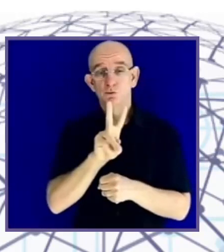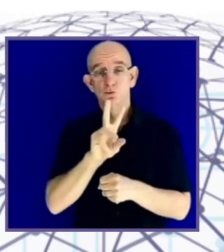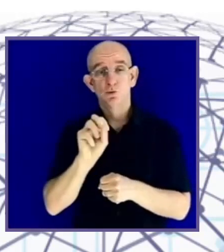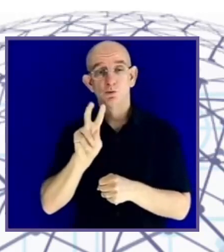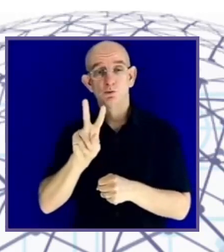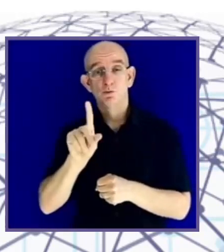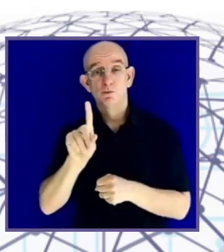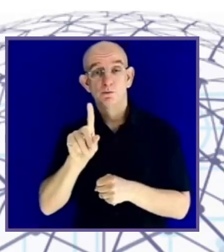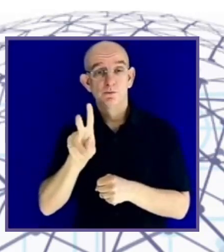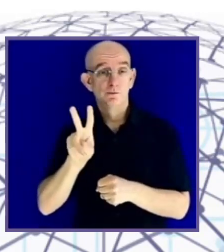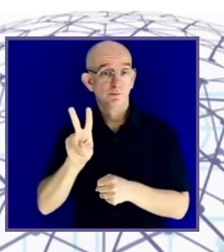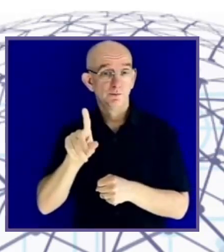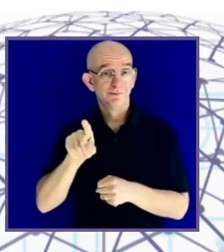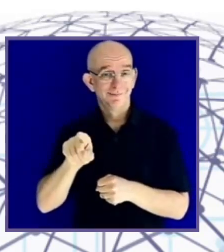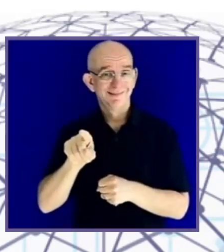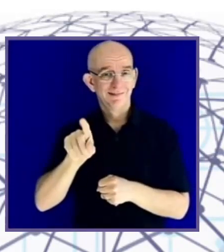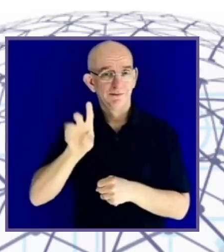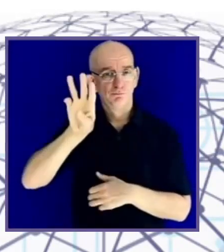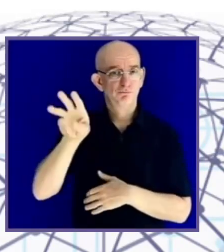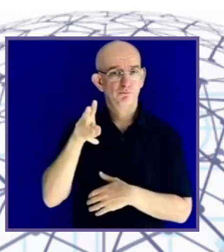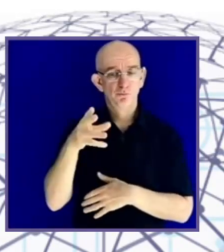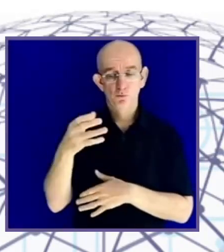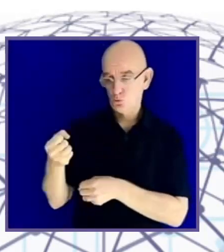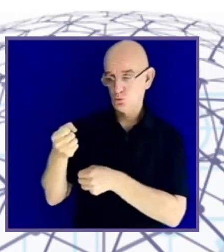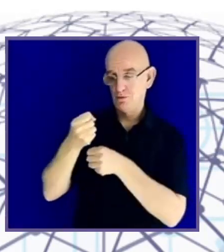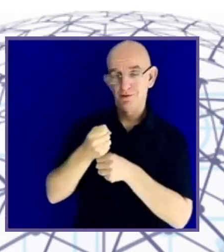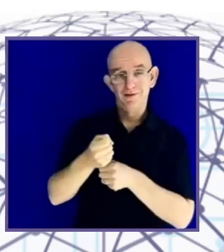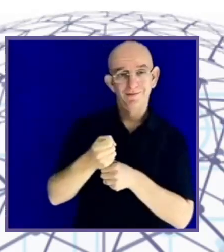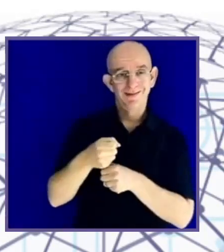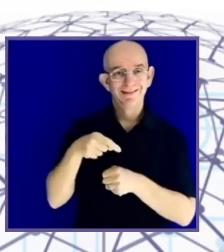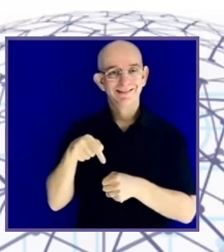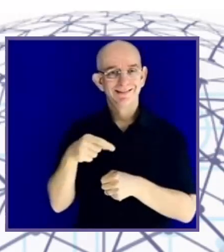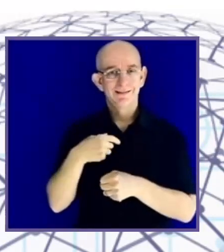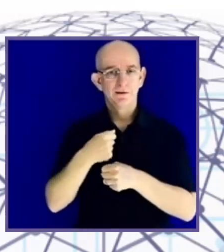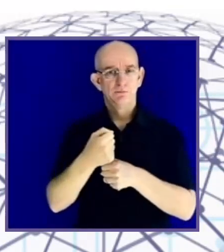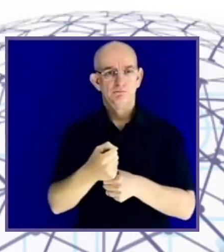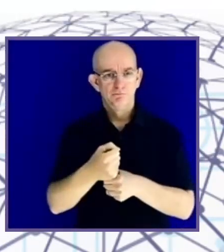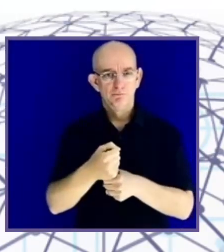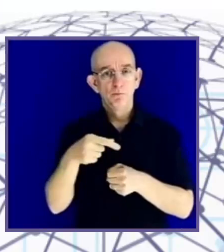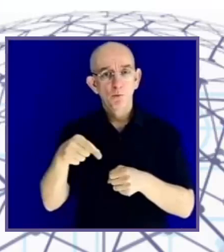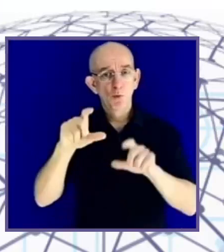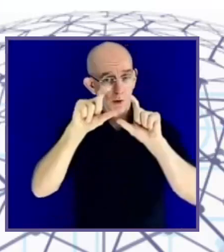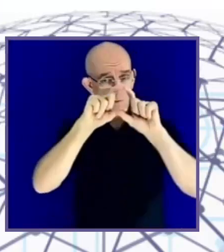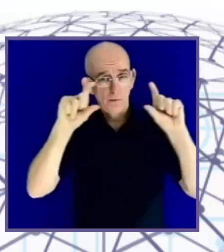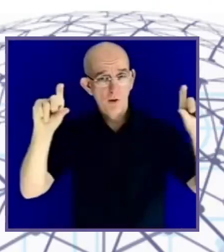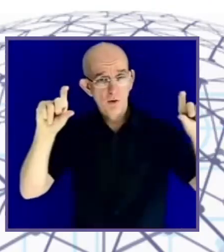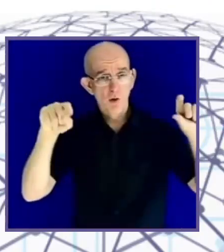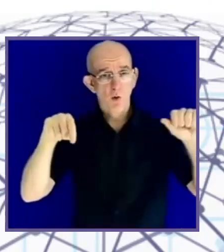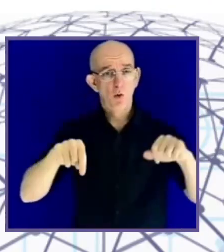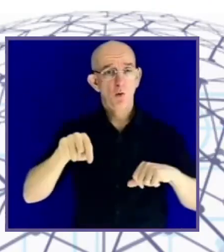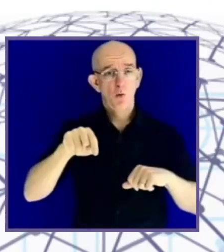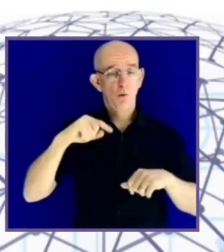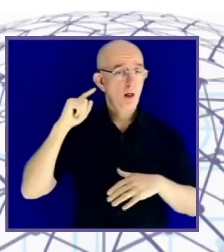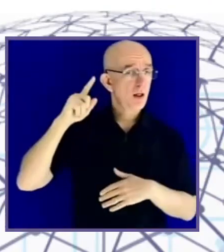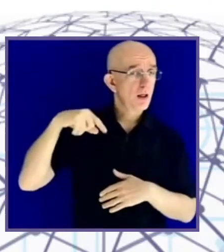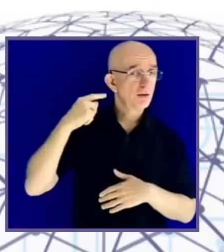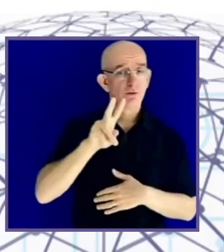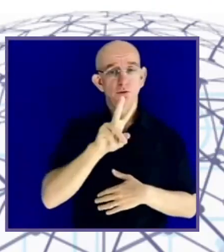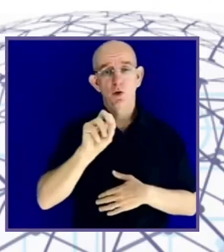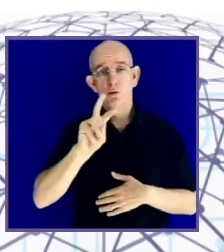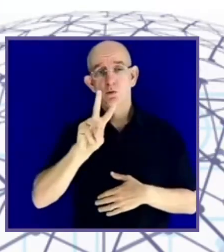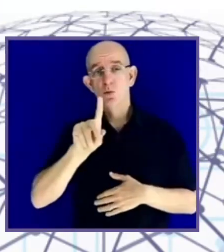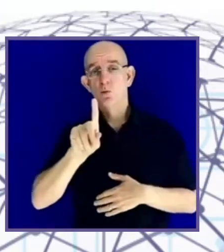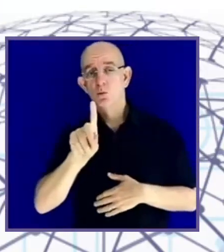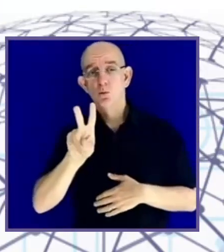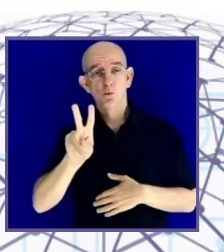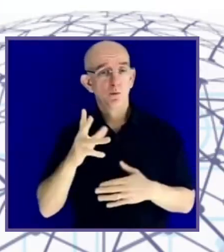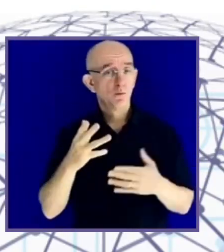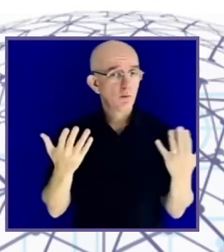generation. And the motto of the Paralympics is spirit in motion. And I would like to believe that